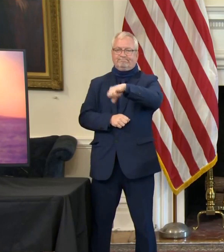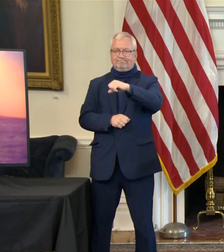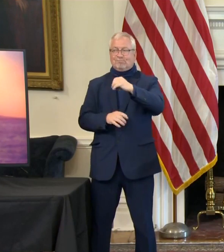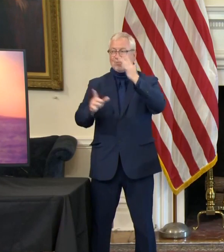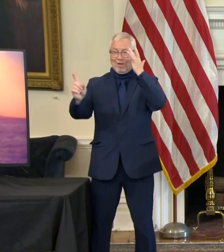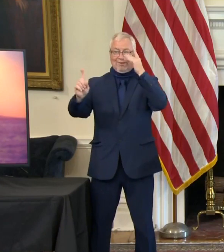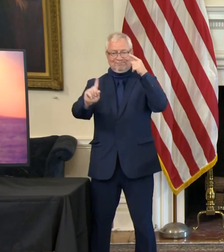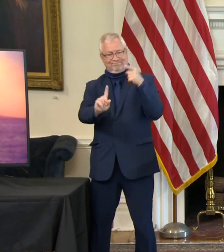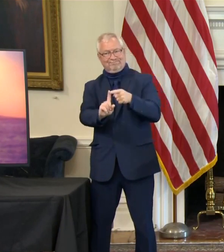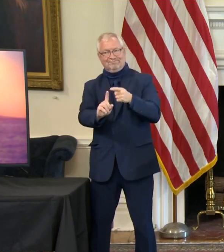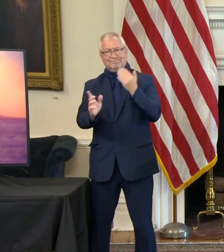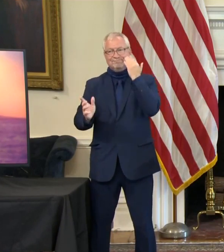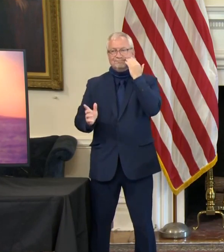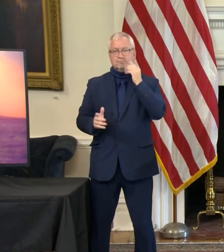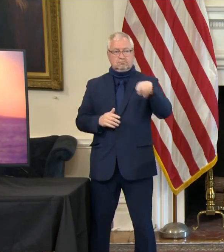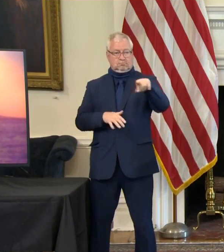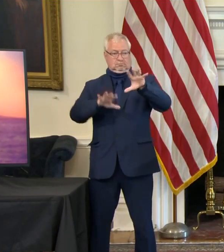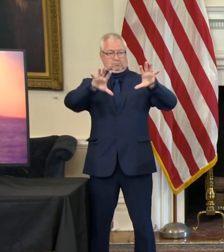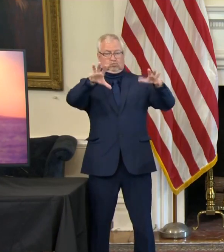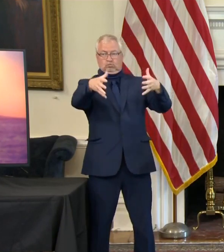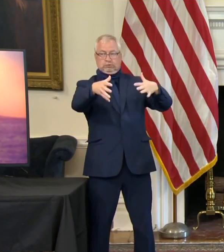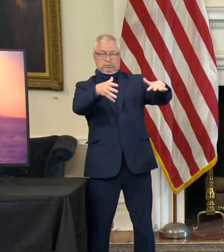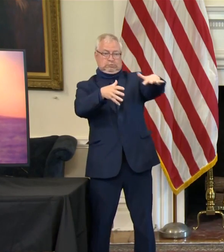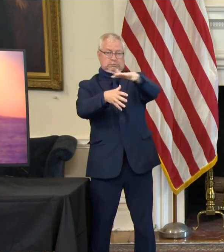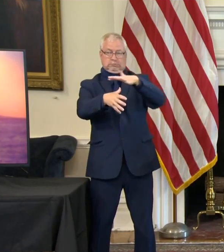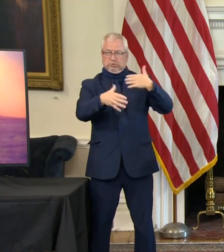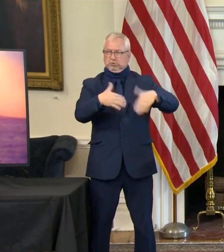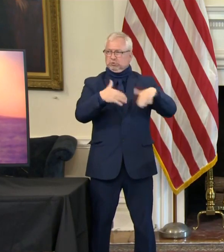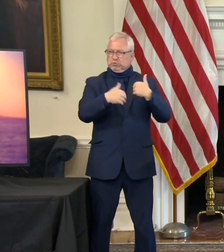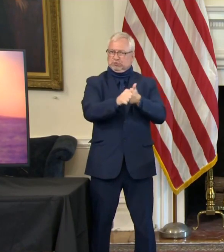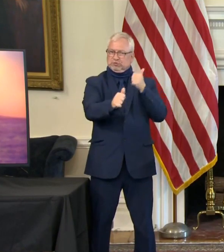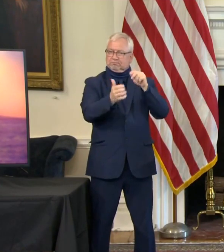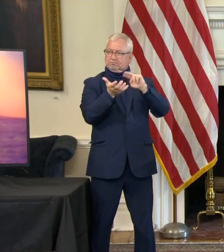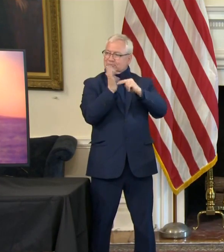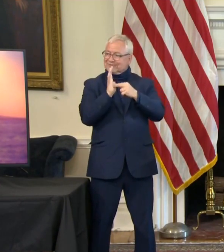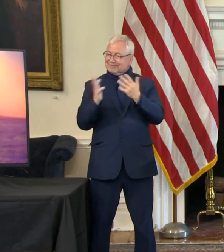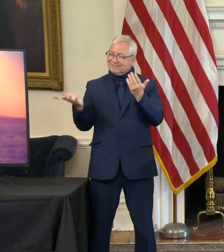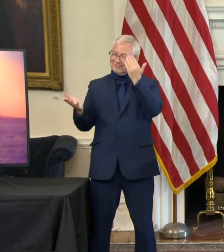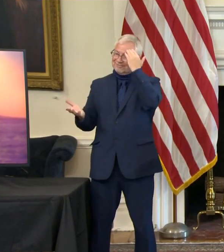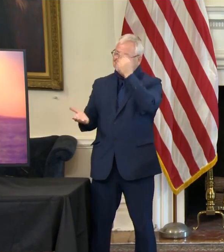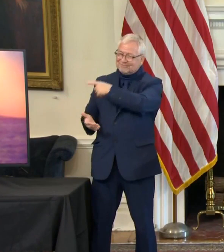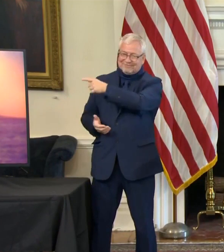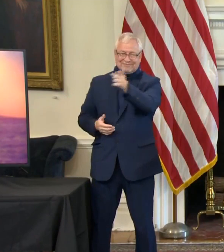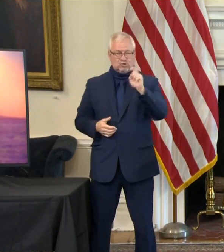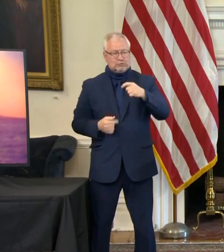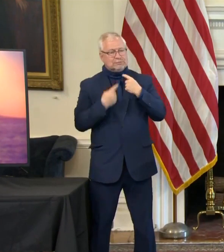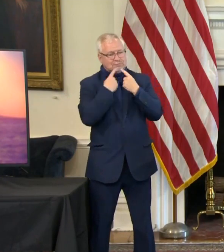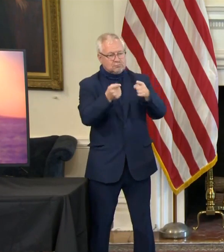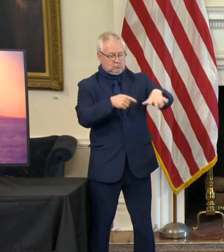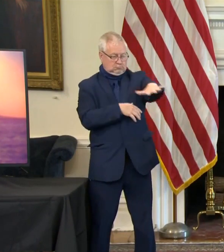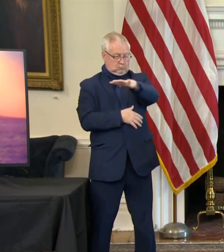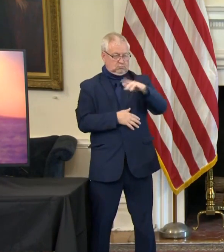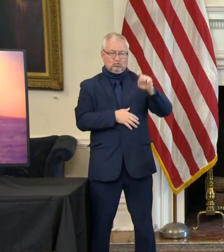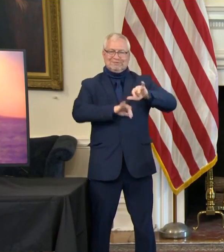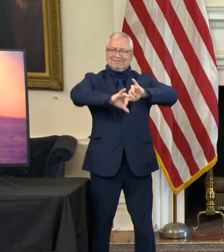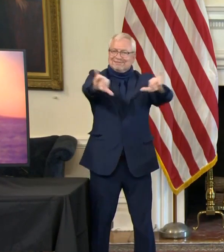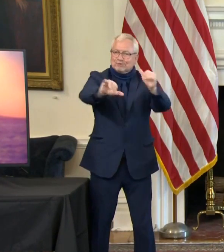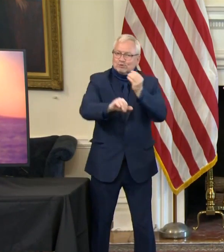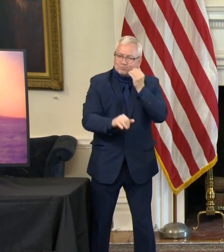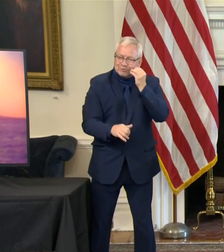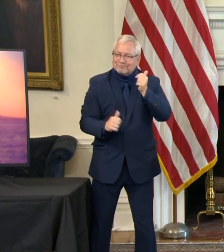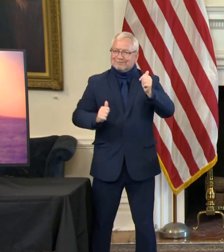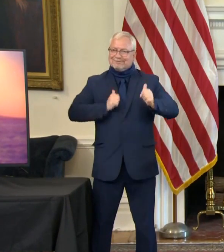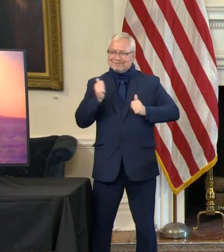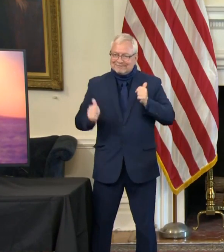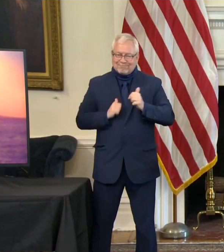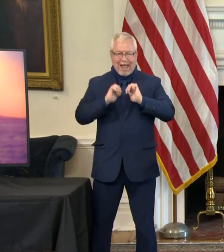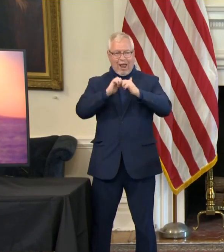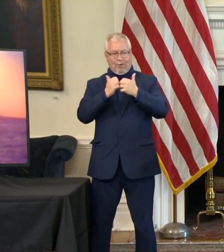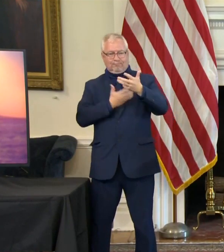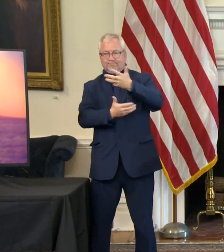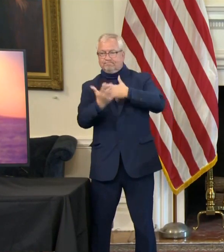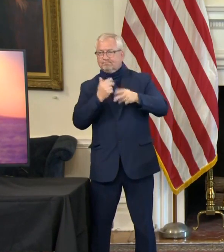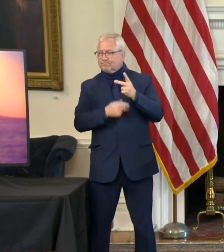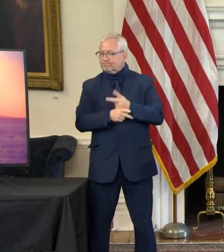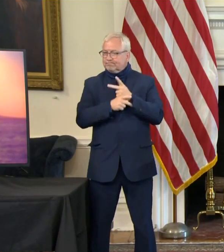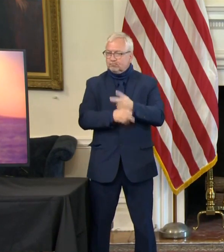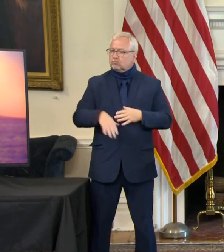THAT IS WHAT I MENTIONED EARLIER AS WE OPEN UP THINGS, THOSE TYPE OF PEOPLE AND THOSE WHO LIVE WITH THEM OR ARE AROUND THEM, IF YOU ARE WITH SOMEBODY IN HER FAMILY THAT IS ONE OF THOSE